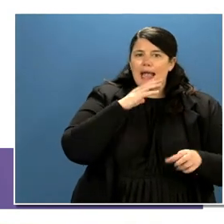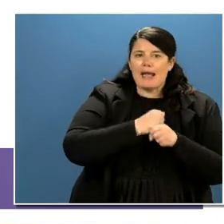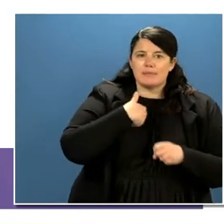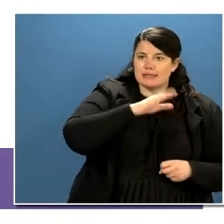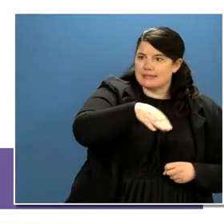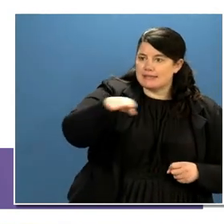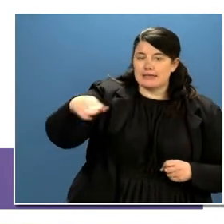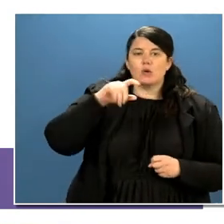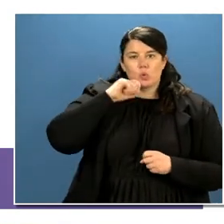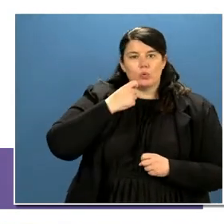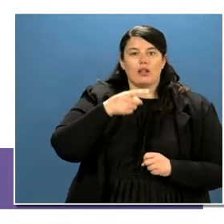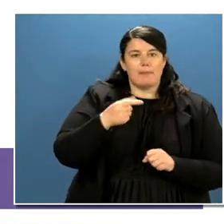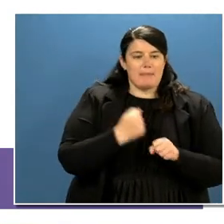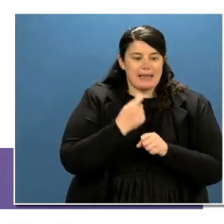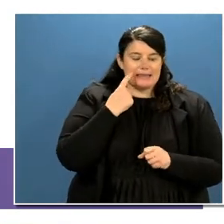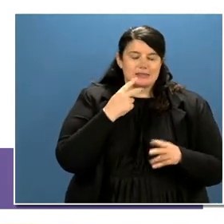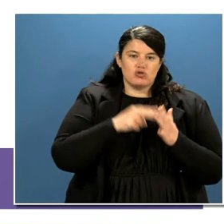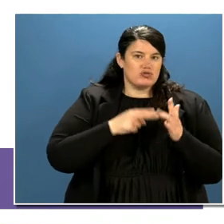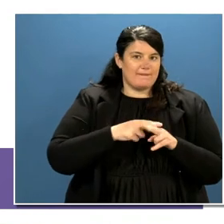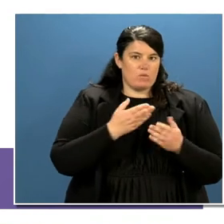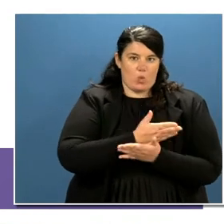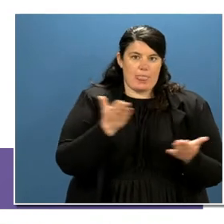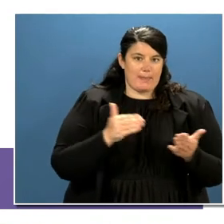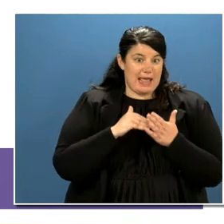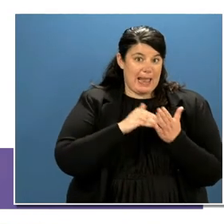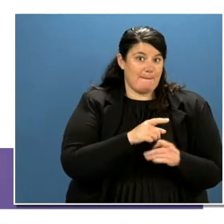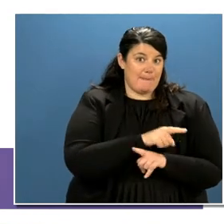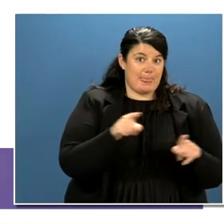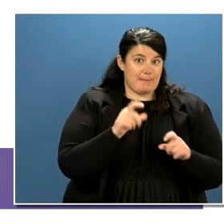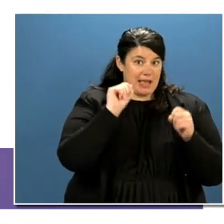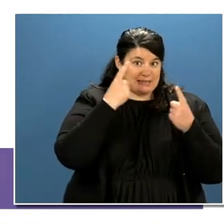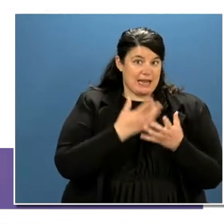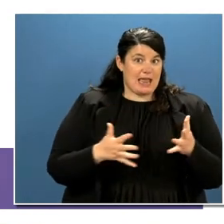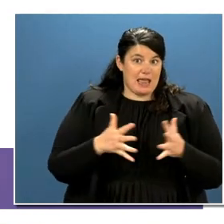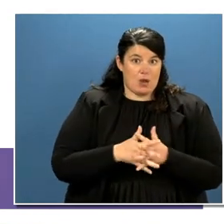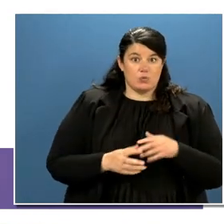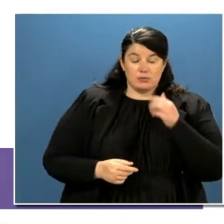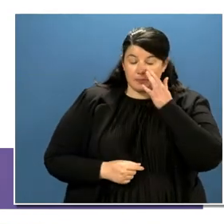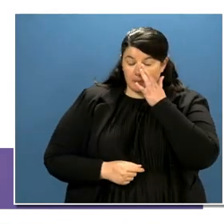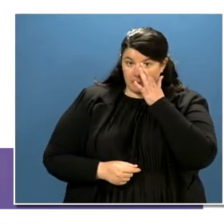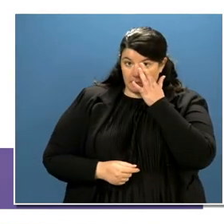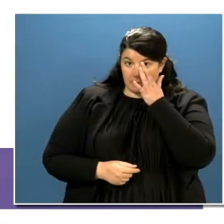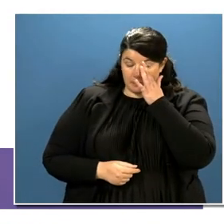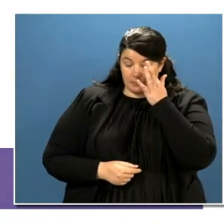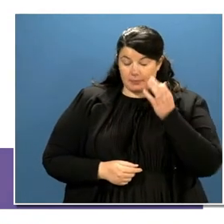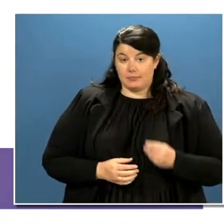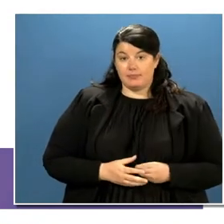so we can do it for them, you know. So that's what we want to do. What I was trying to understand is if you engaged with